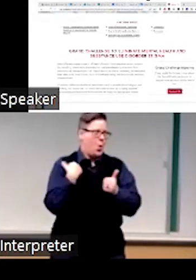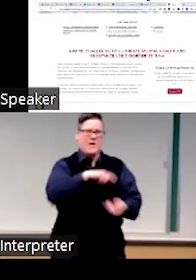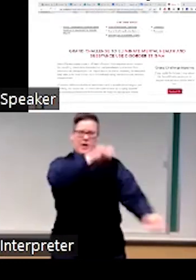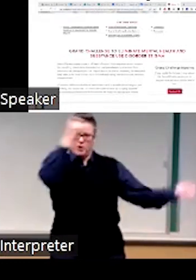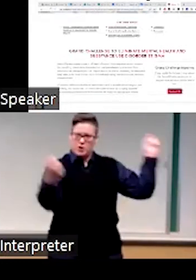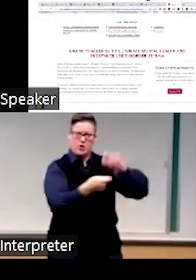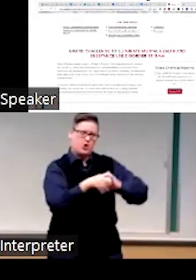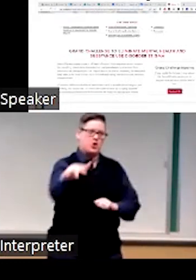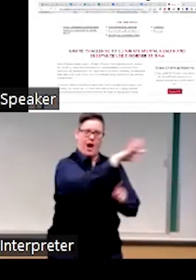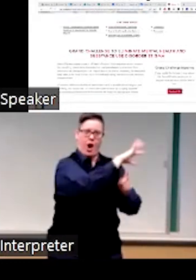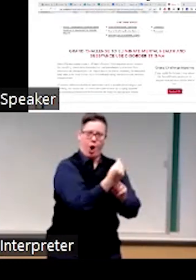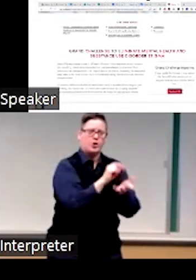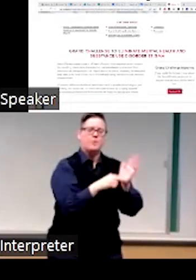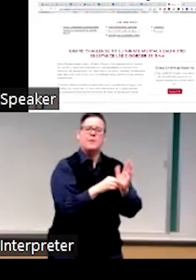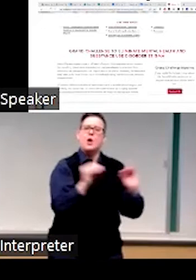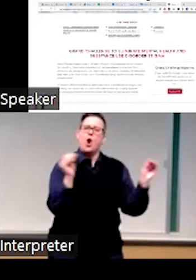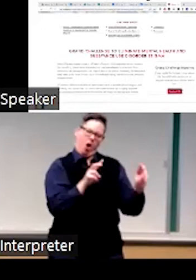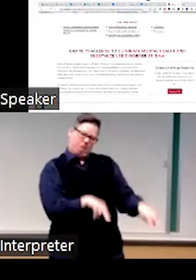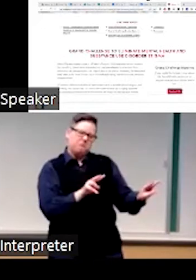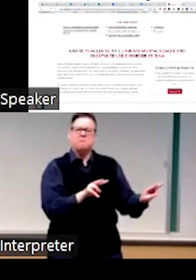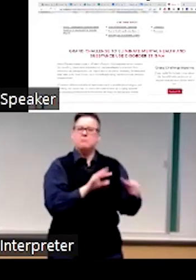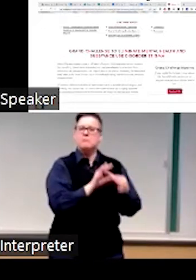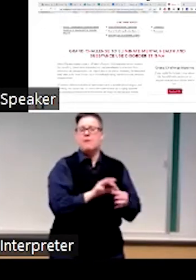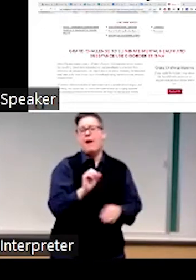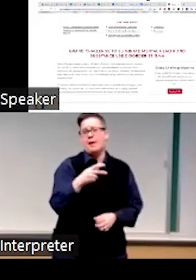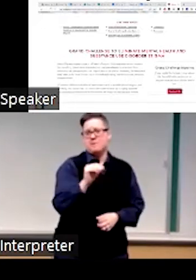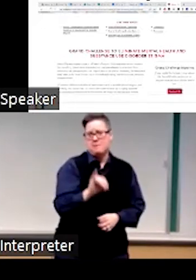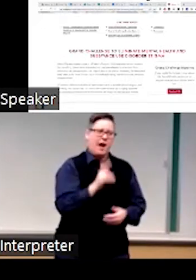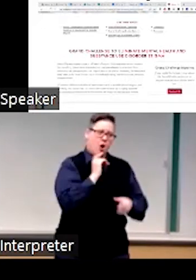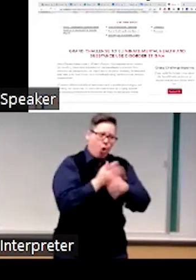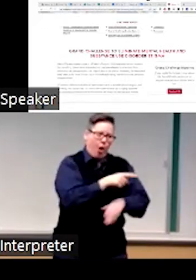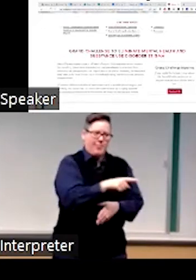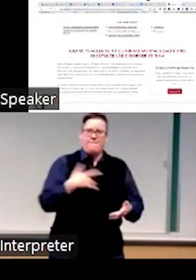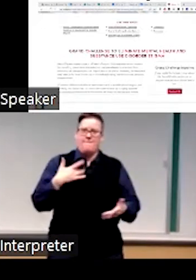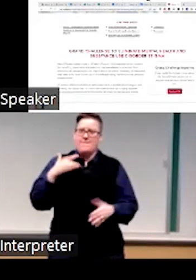eliminates a stigma that holds back so many with serious and persistent mental illness